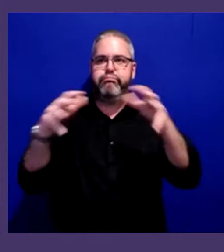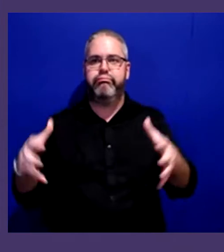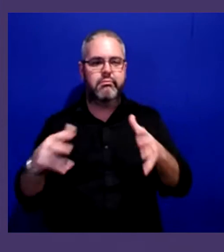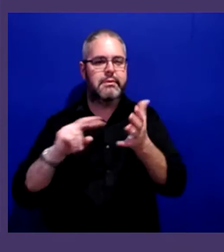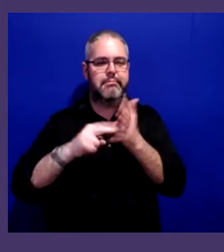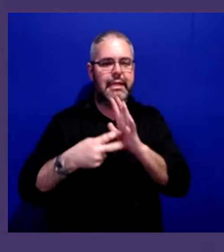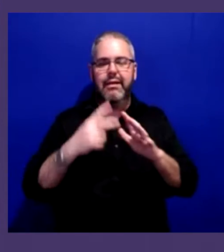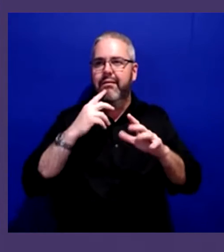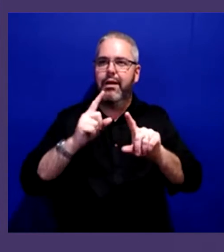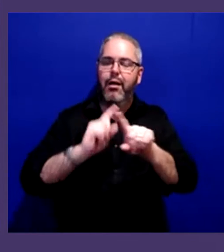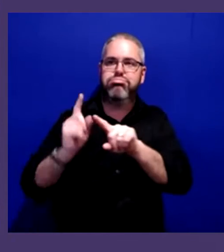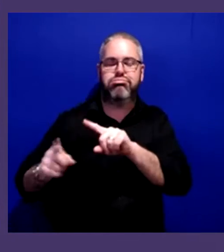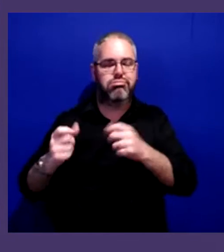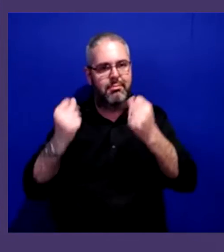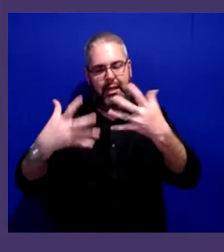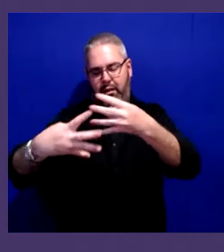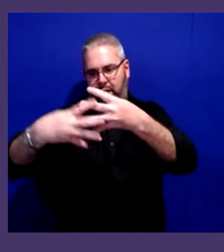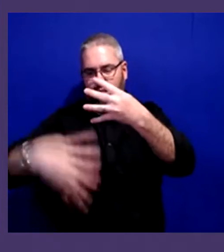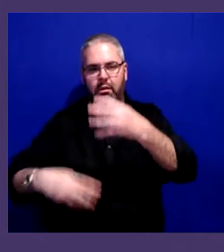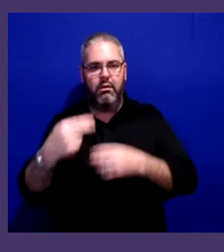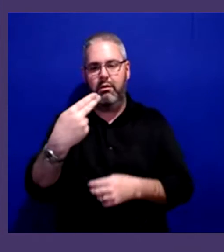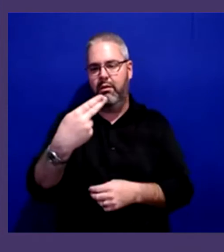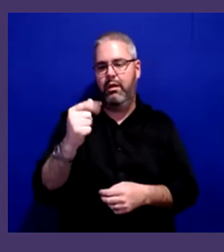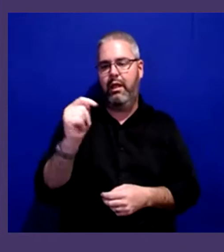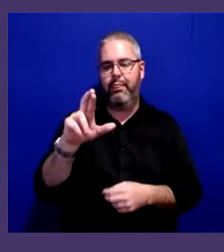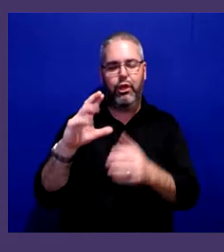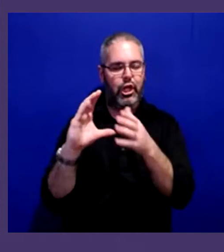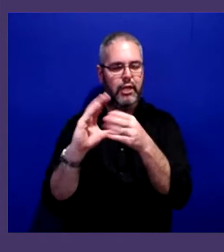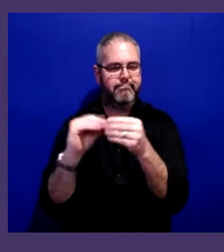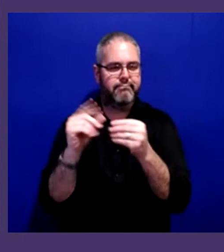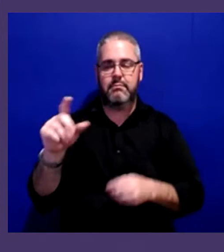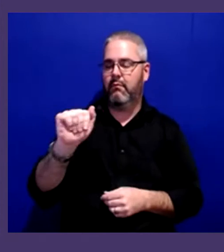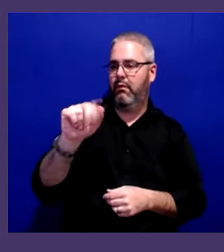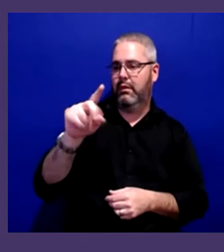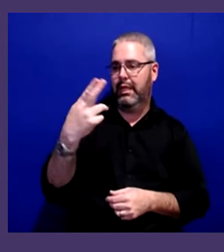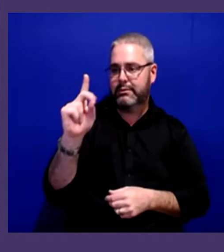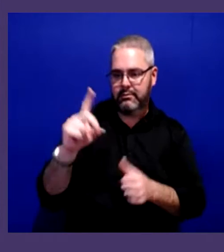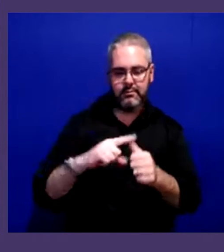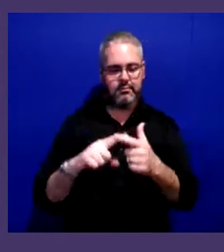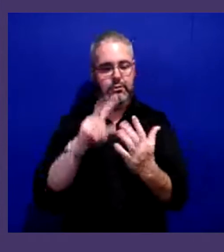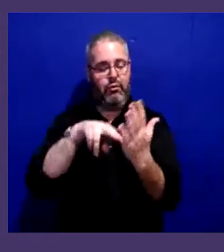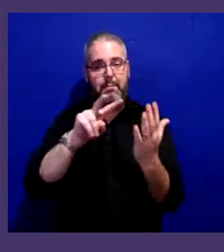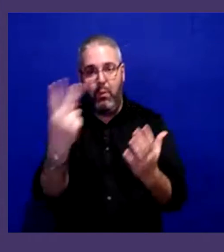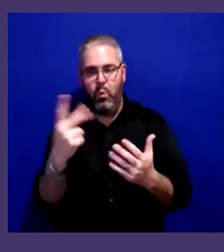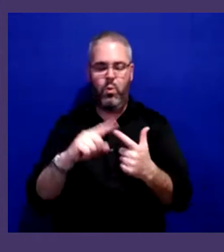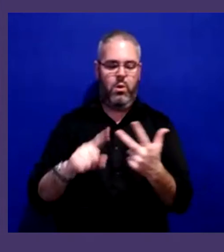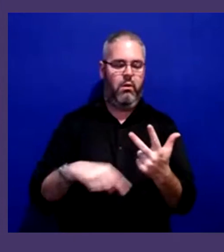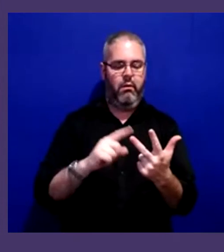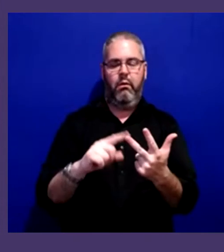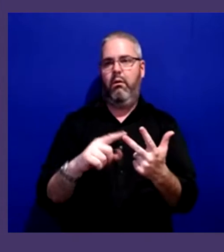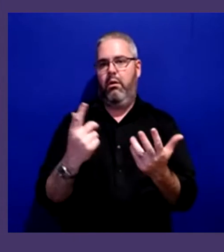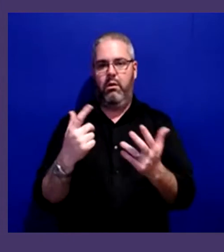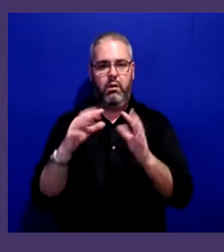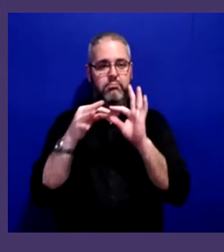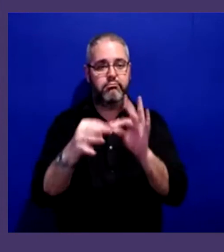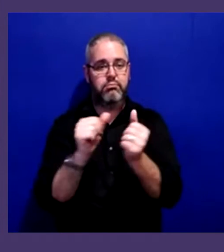some of which Heather talked about like ADHD, dyslexia. When it comes to designing for these experiences,